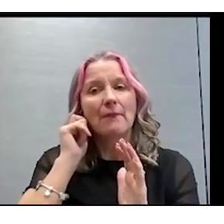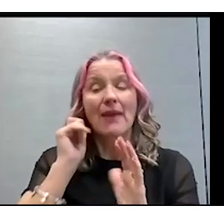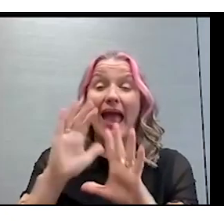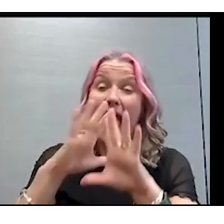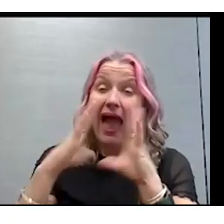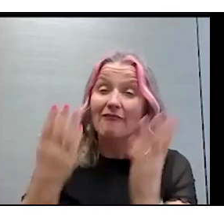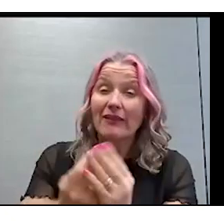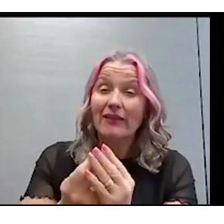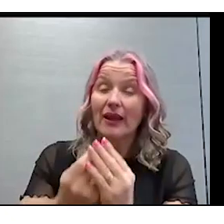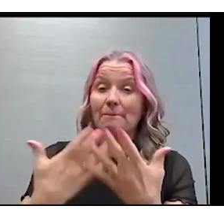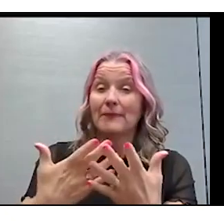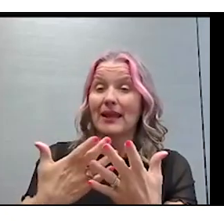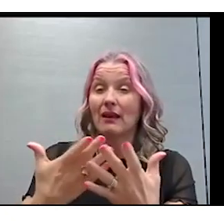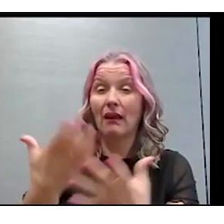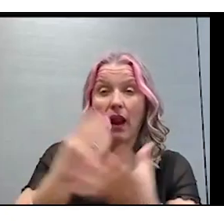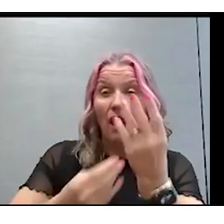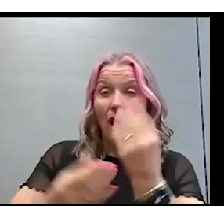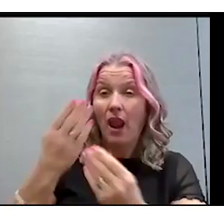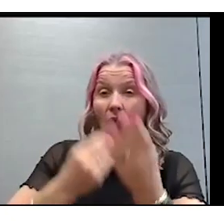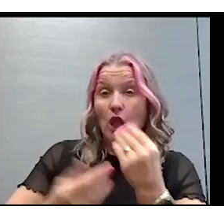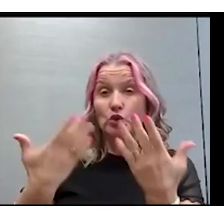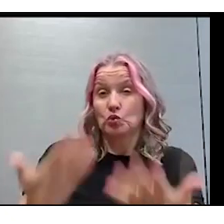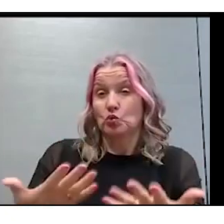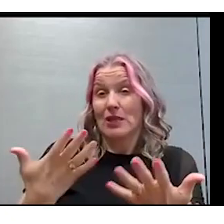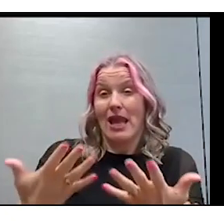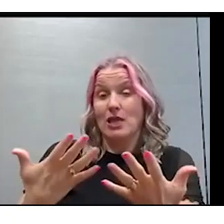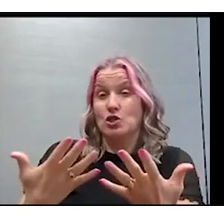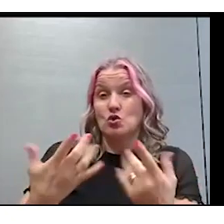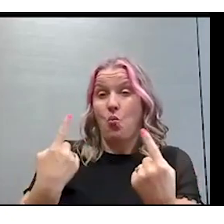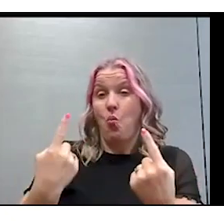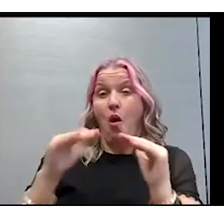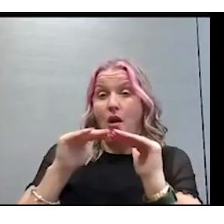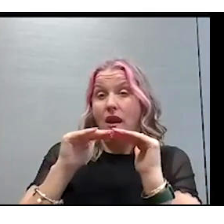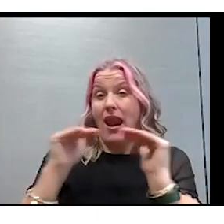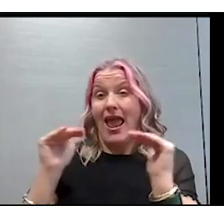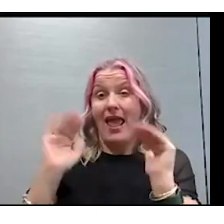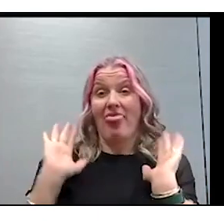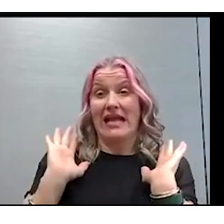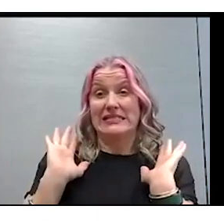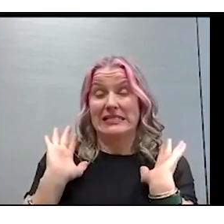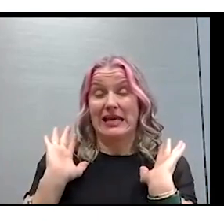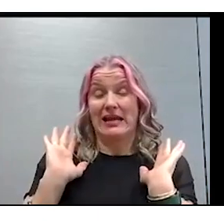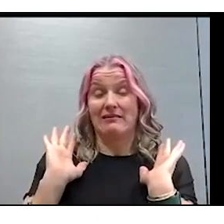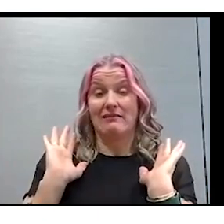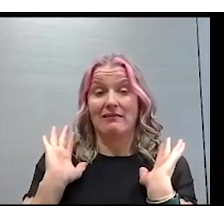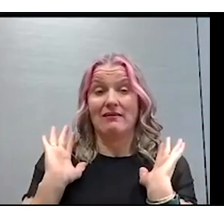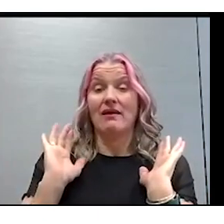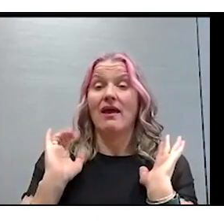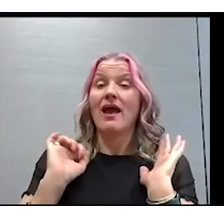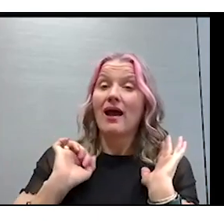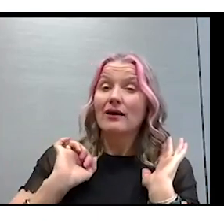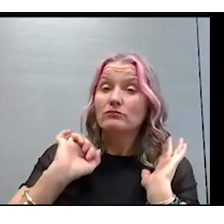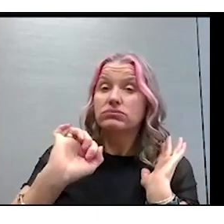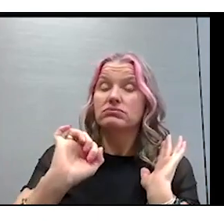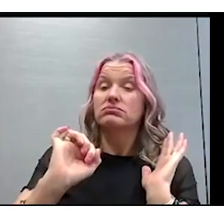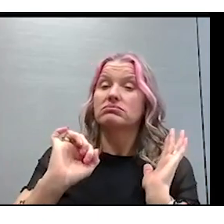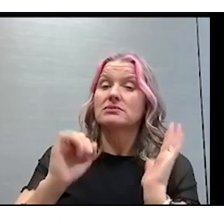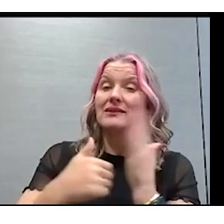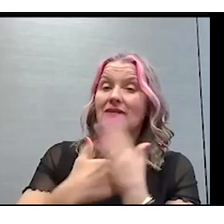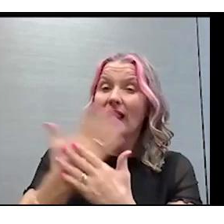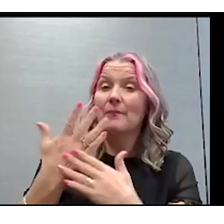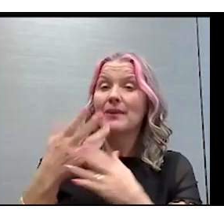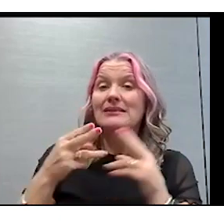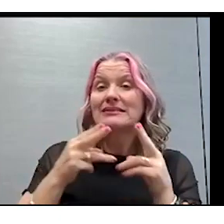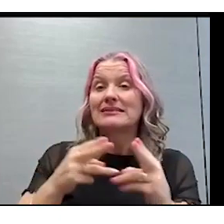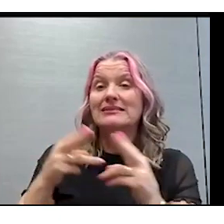upon today is just one layer, a very small one. So as you're developing systems that are using AI,